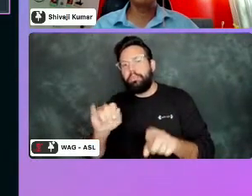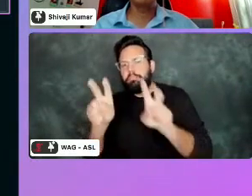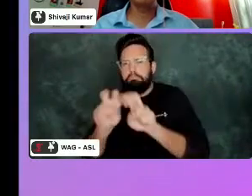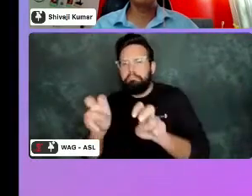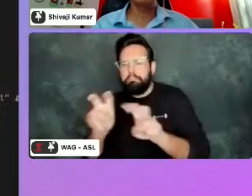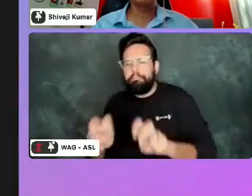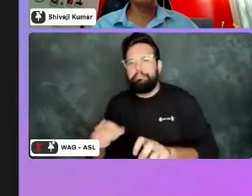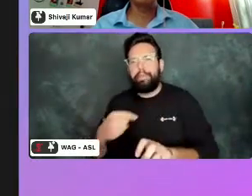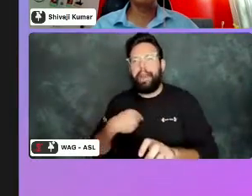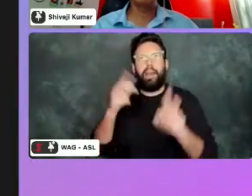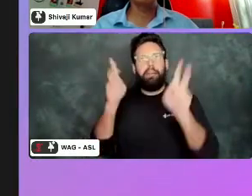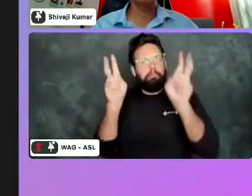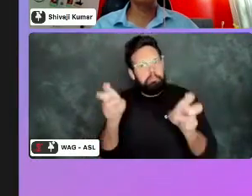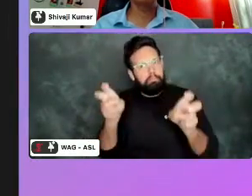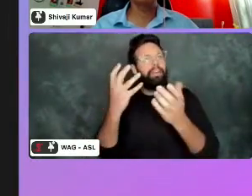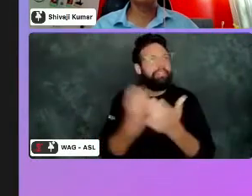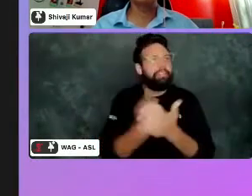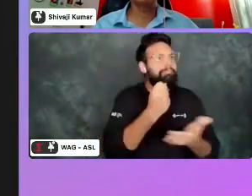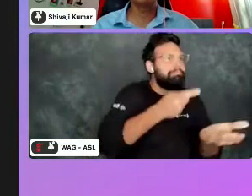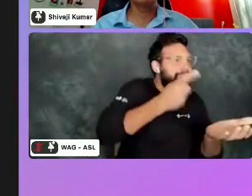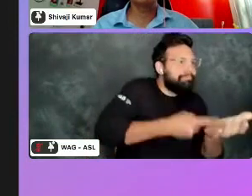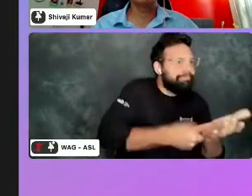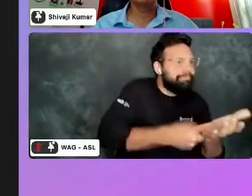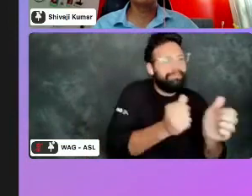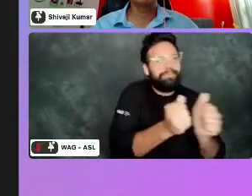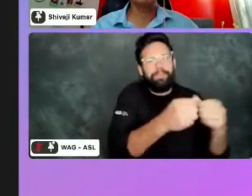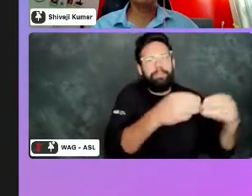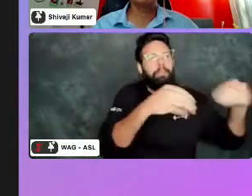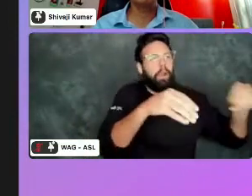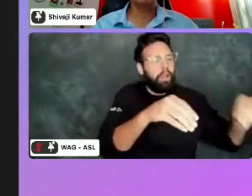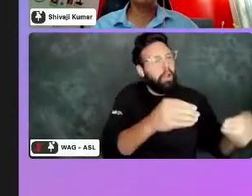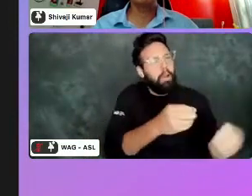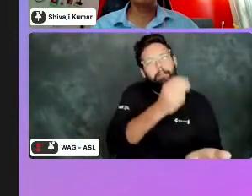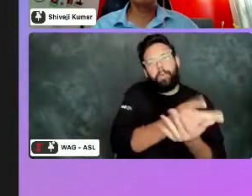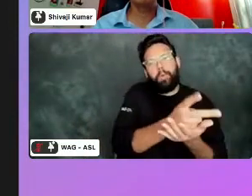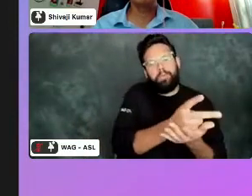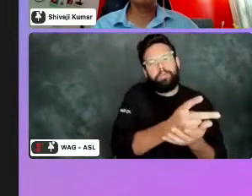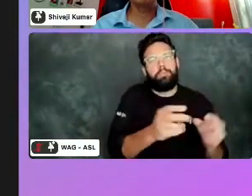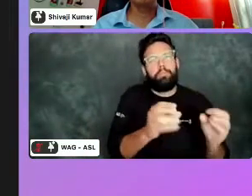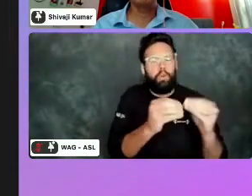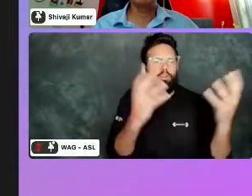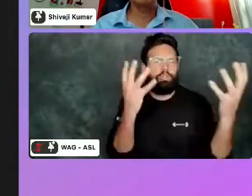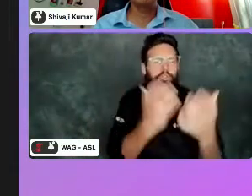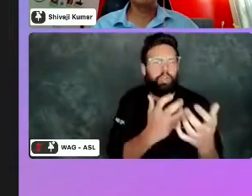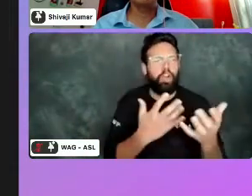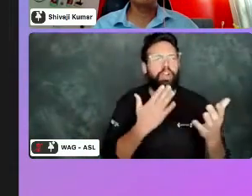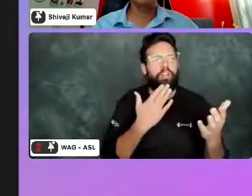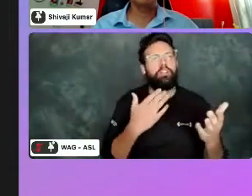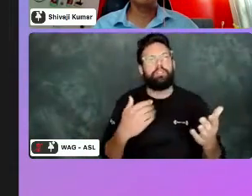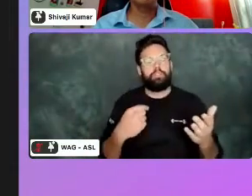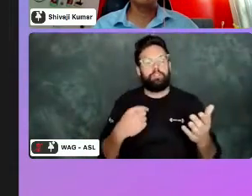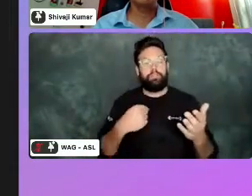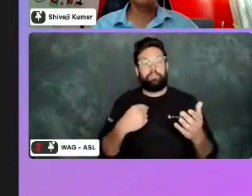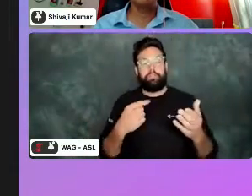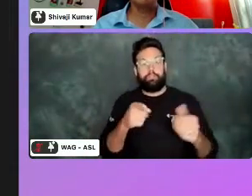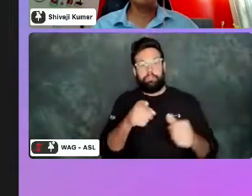We're gonna be able to change our brand colors to be something a little darker. So I'm using material UI, it's a very popular react framework.